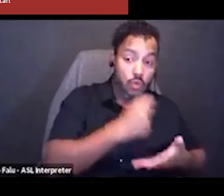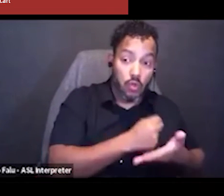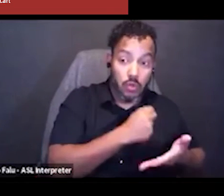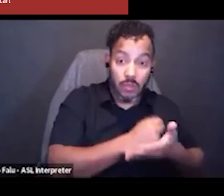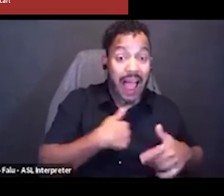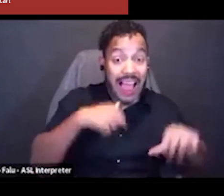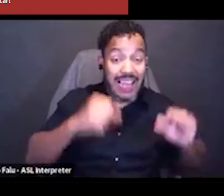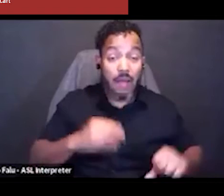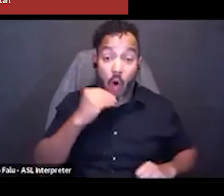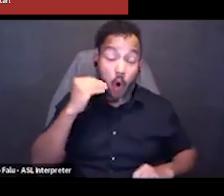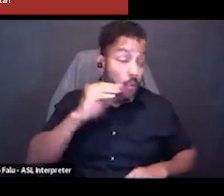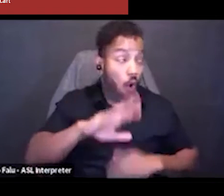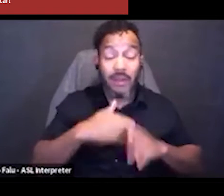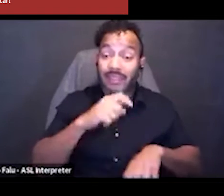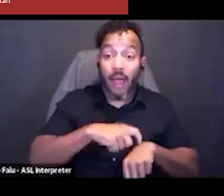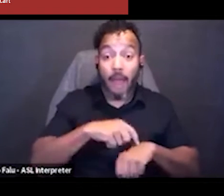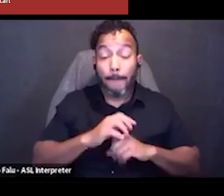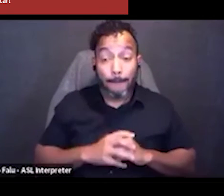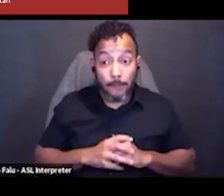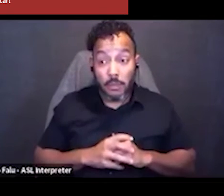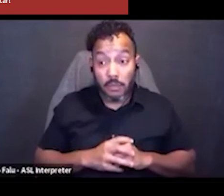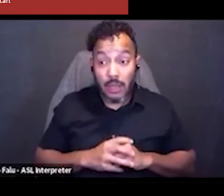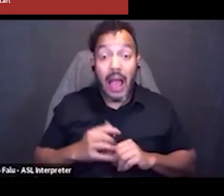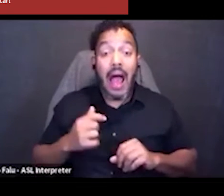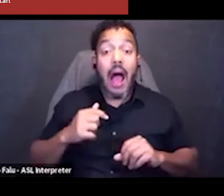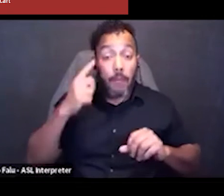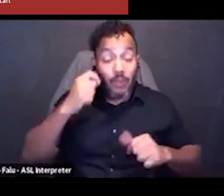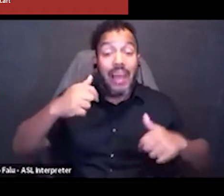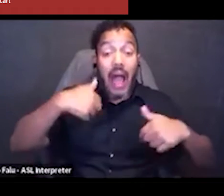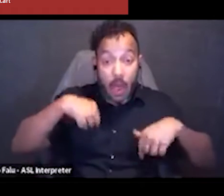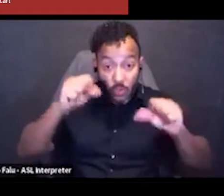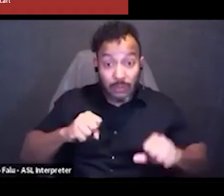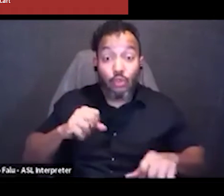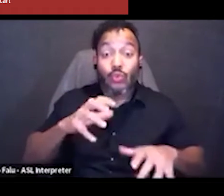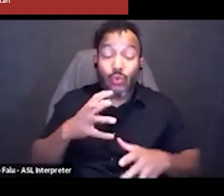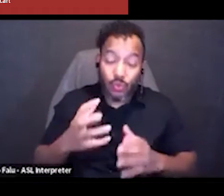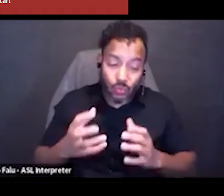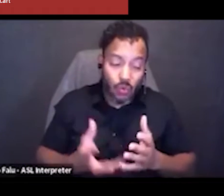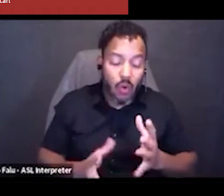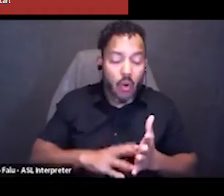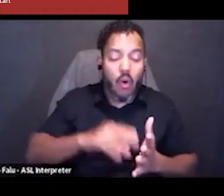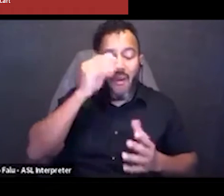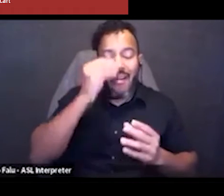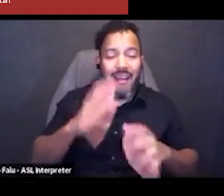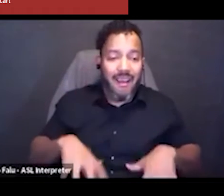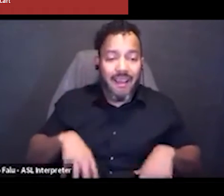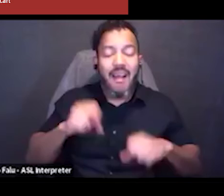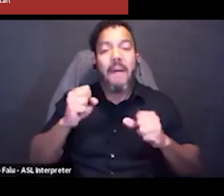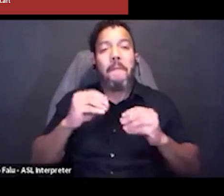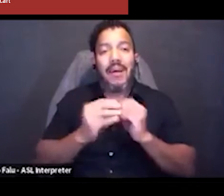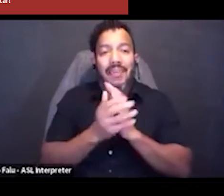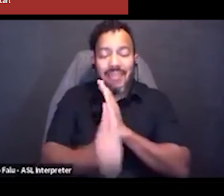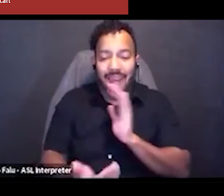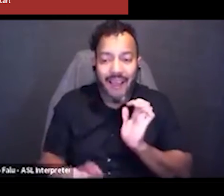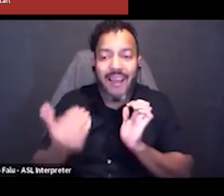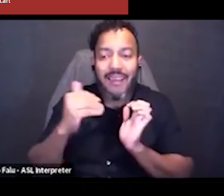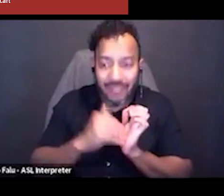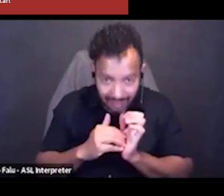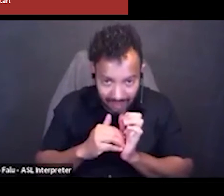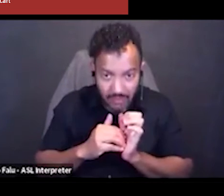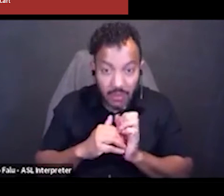Because I was able to gain these skills coming out of the nursing home and being in the community.